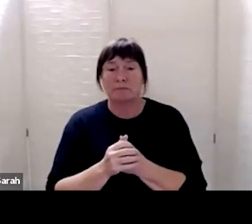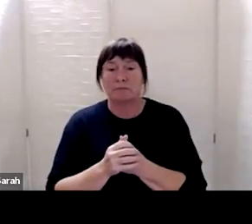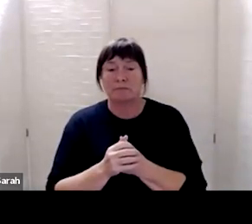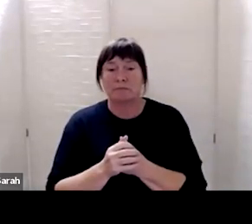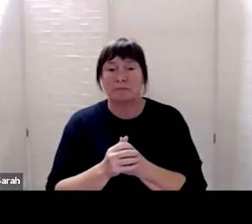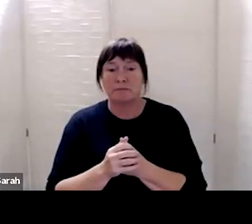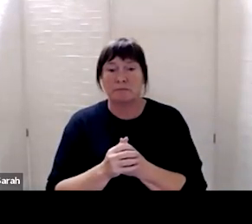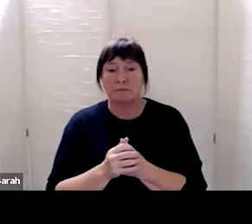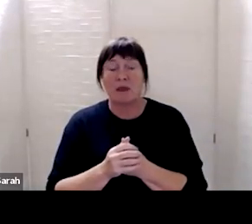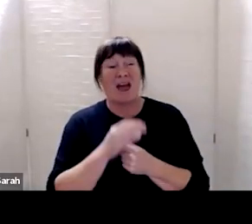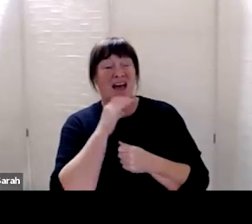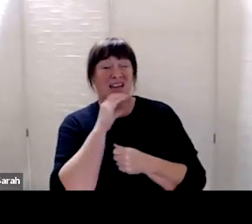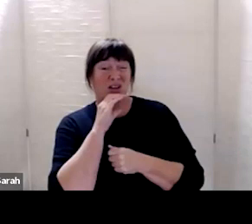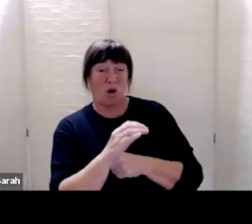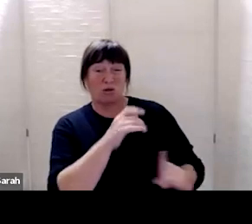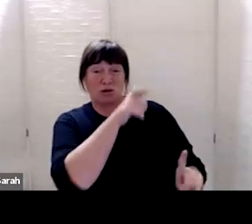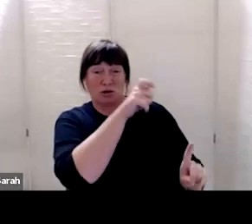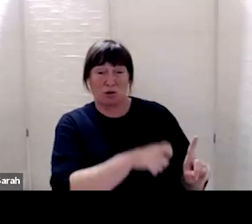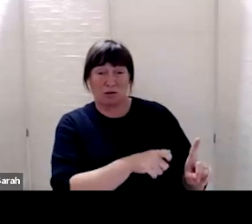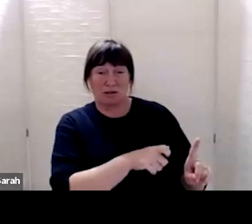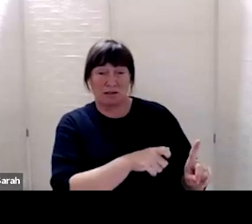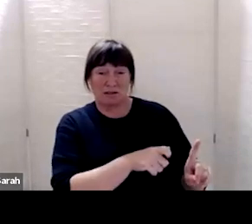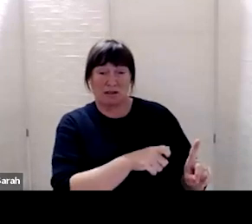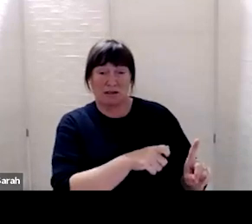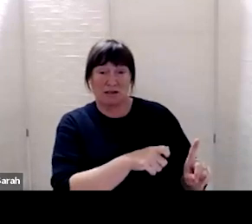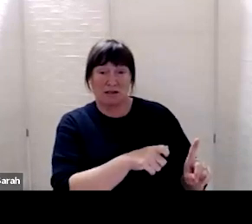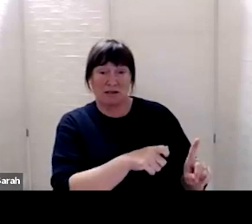A coach, sorry just going to the second part of that question,